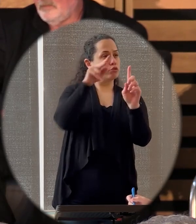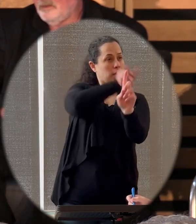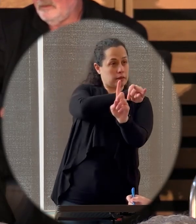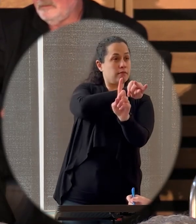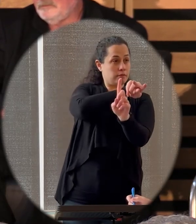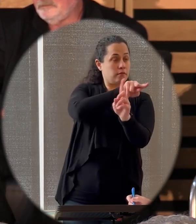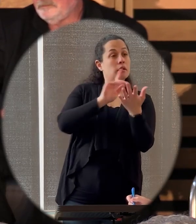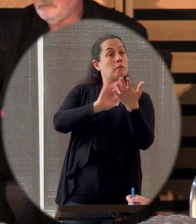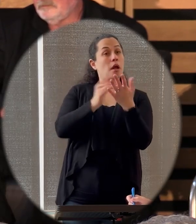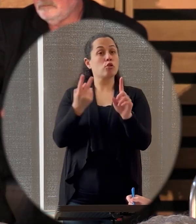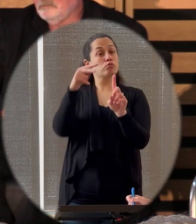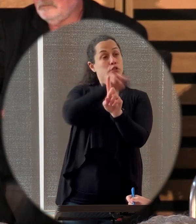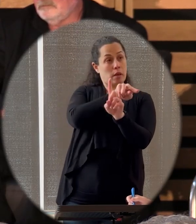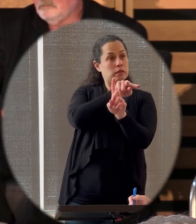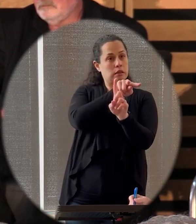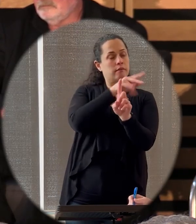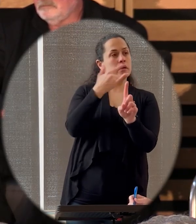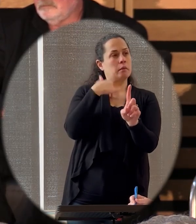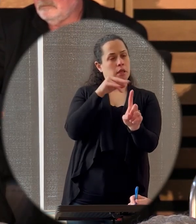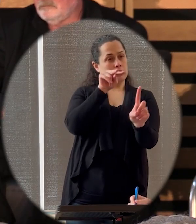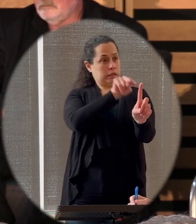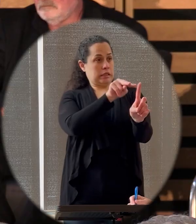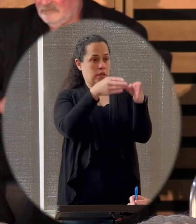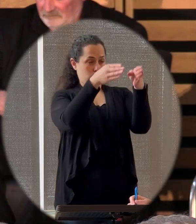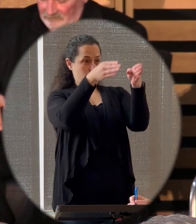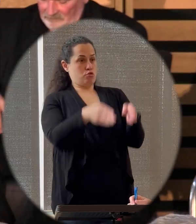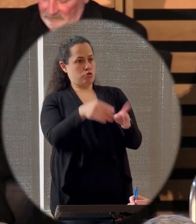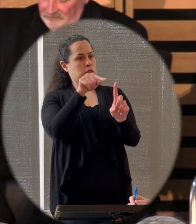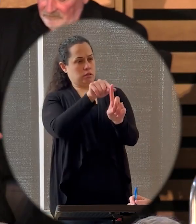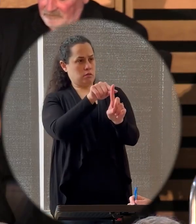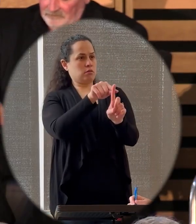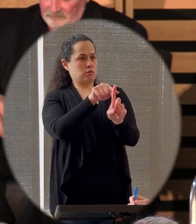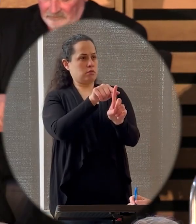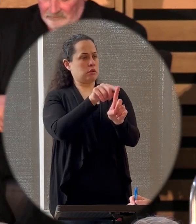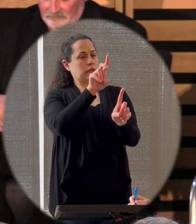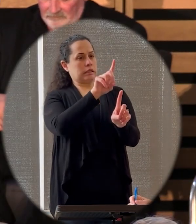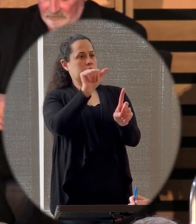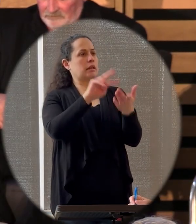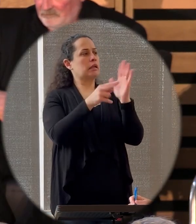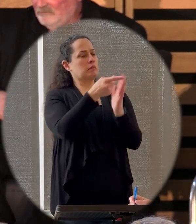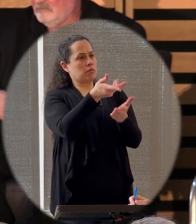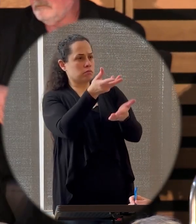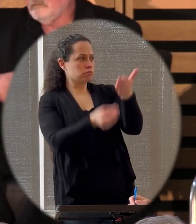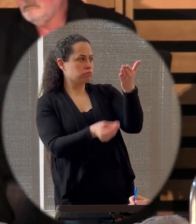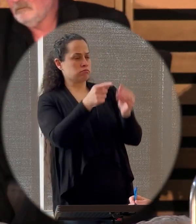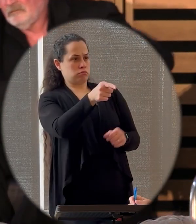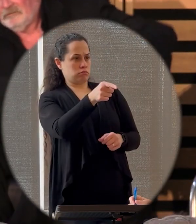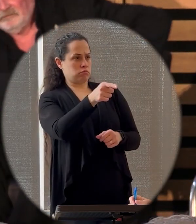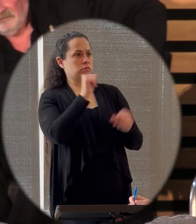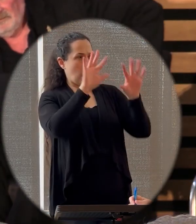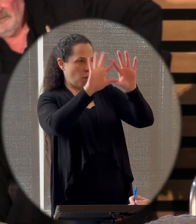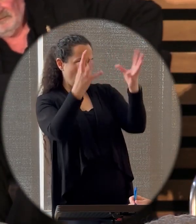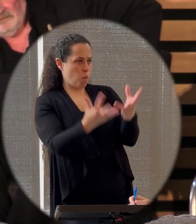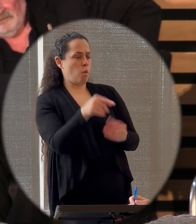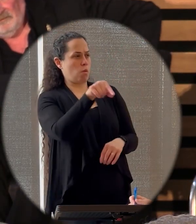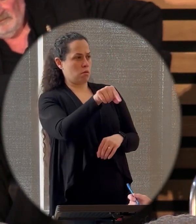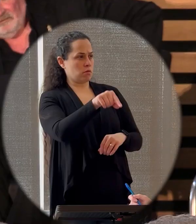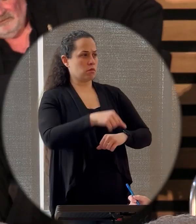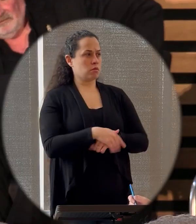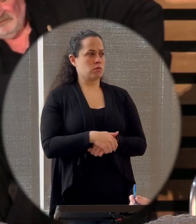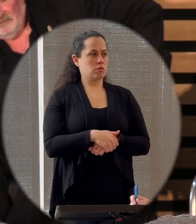that focuses on the individual and and treats those disabilities as deficits. And it forces